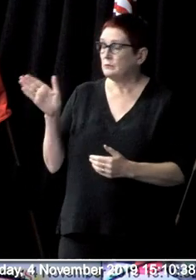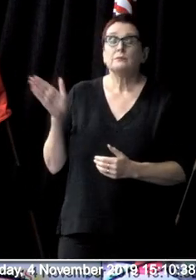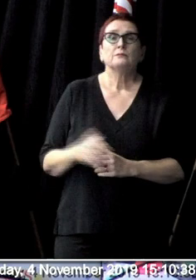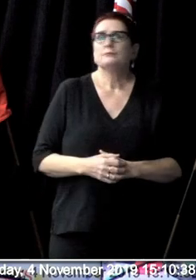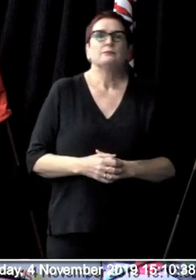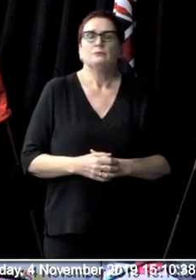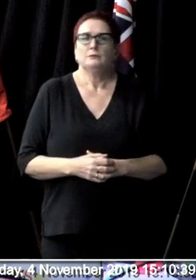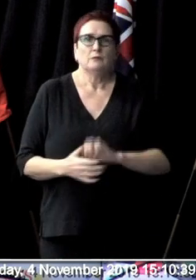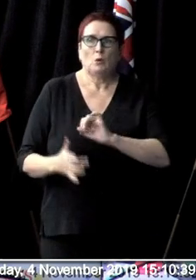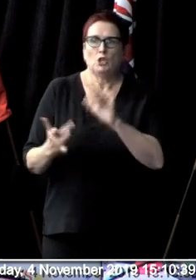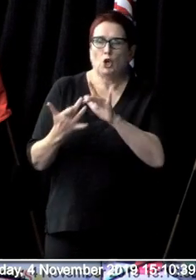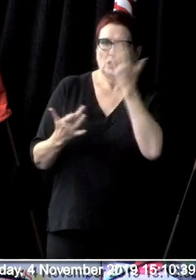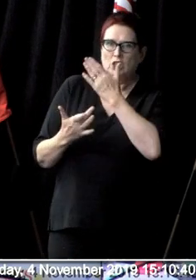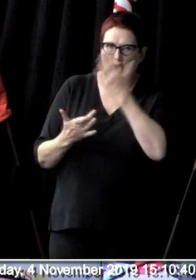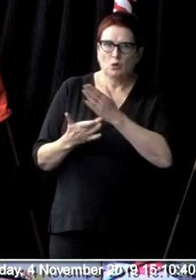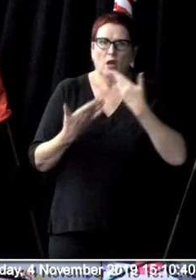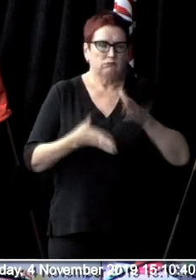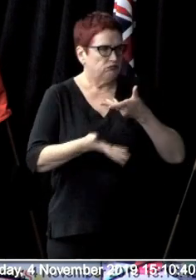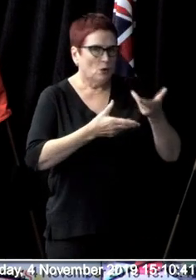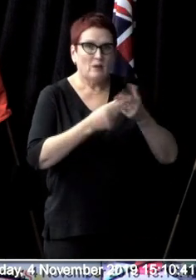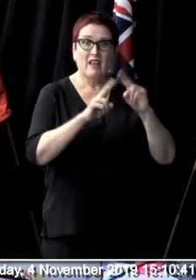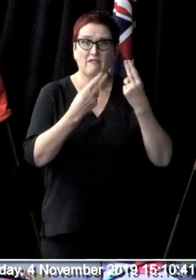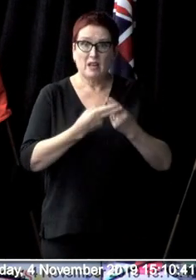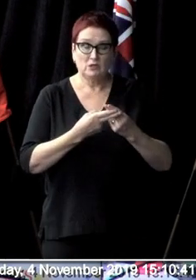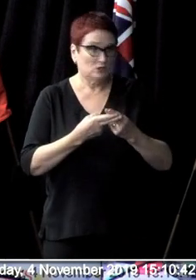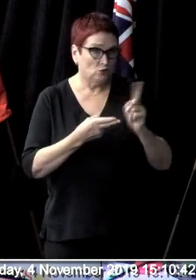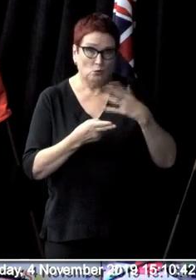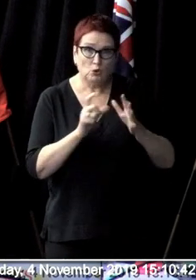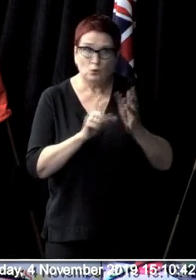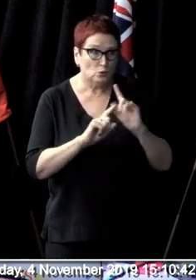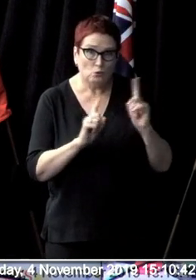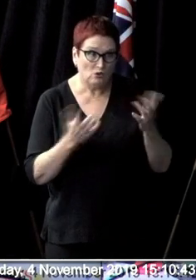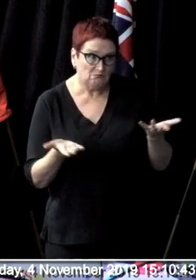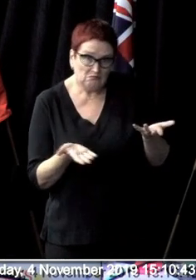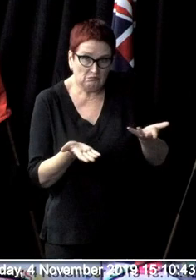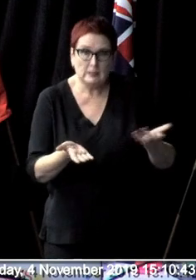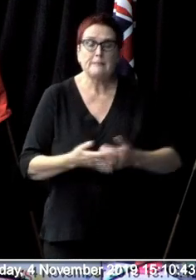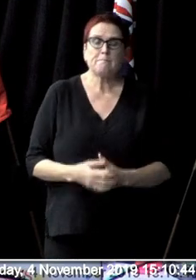We will talk with the families about what they would like to do from there on.